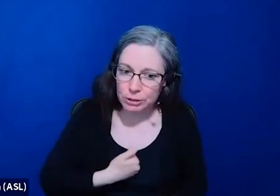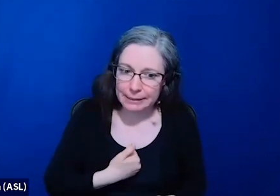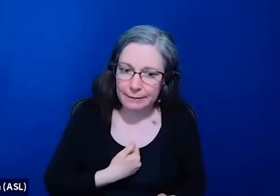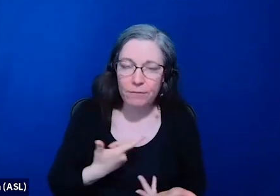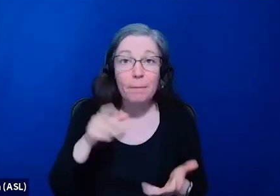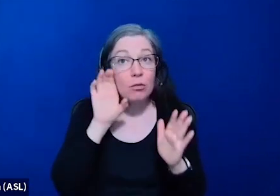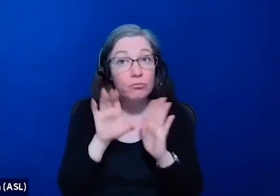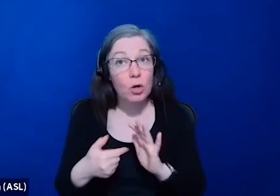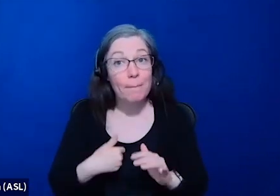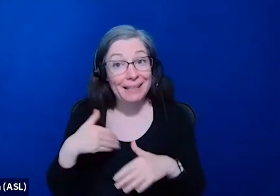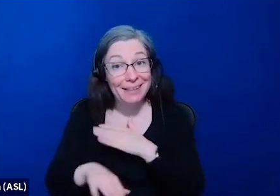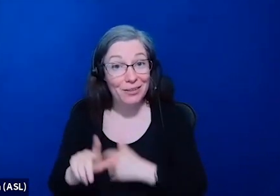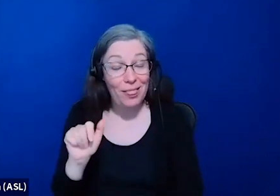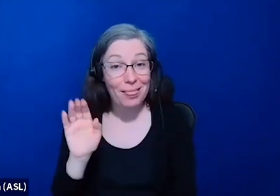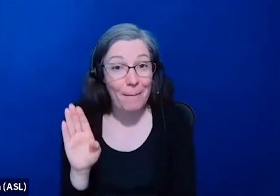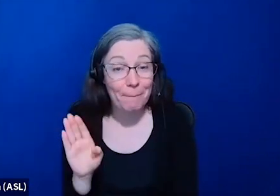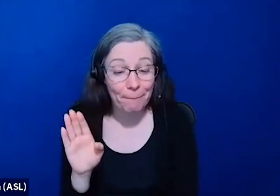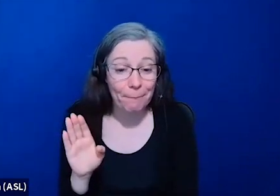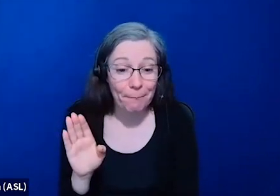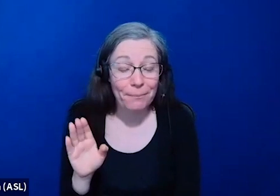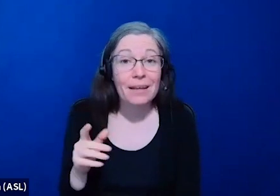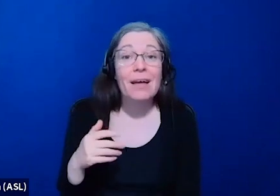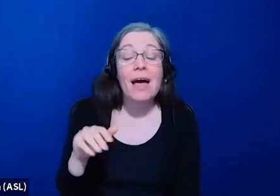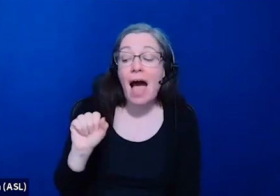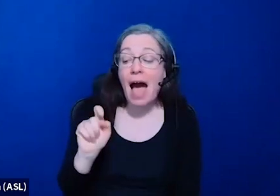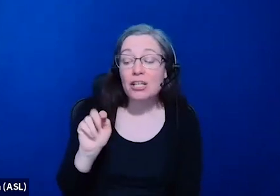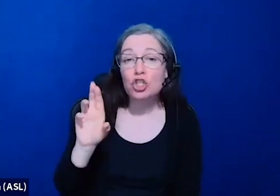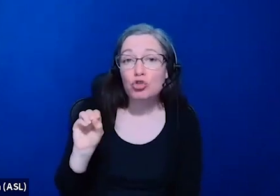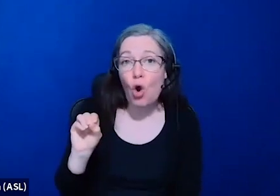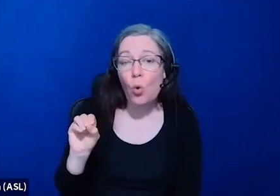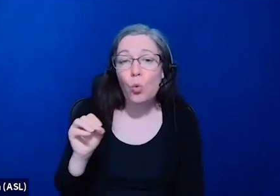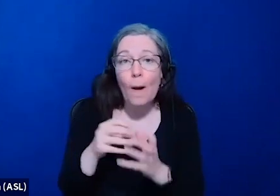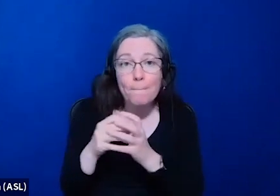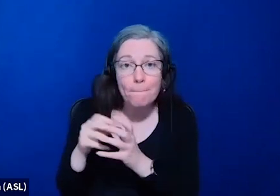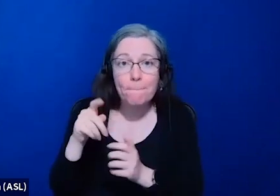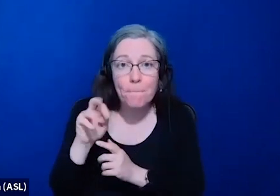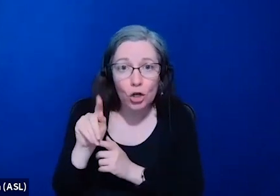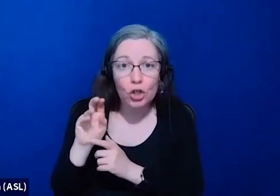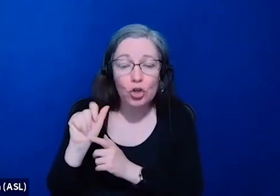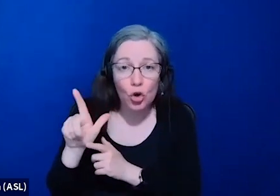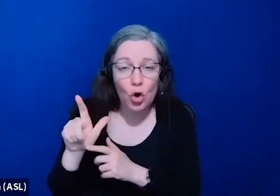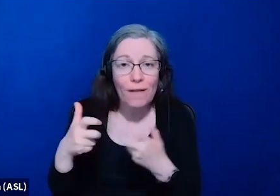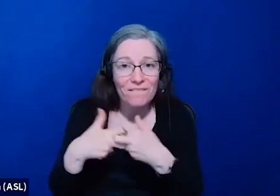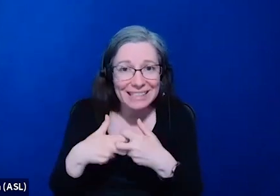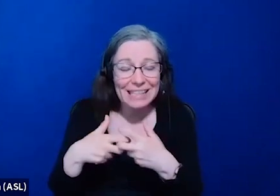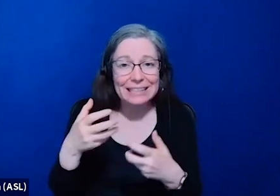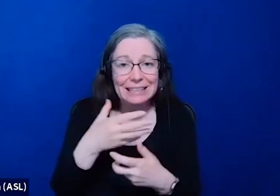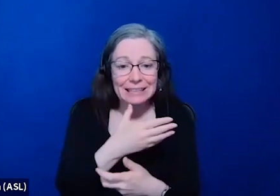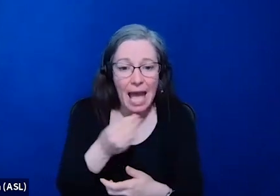I have a career in astroparticle physics and cosmology. Astroparticle physics is the part of physics that studies